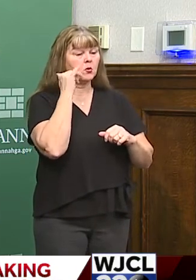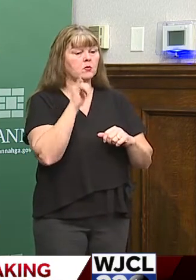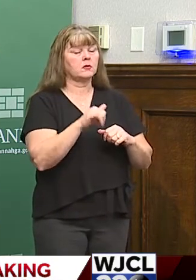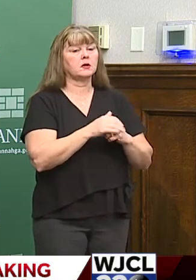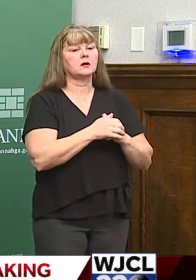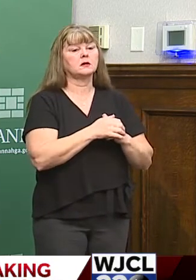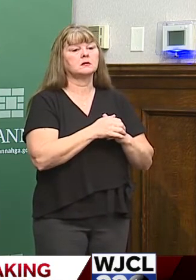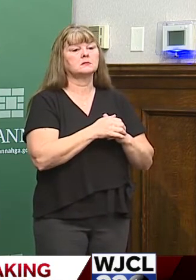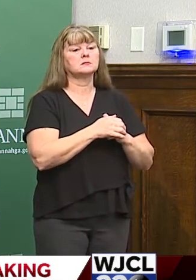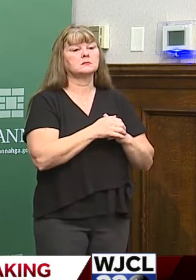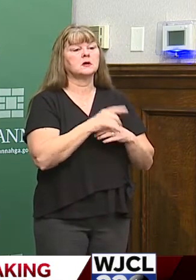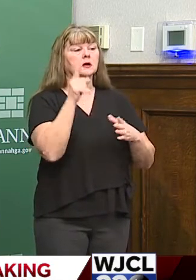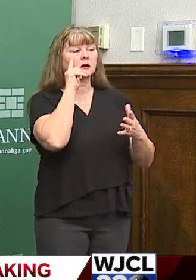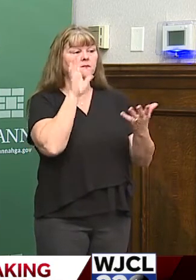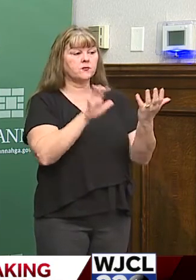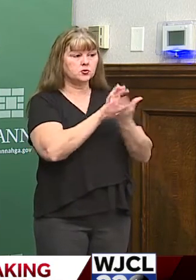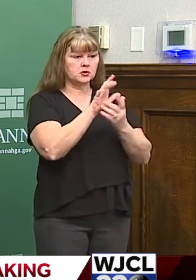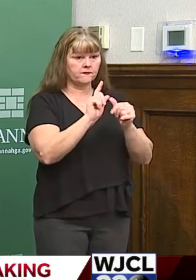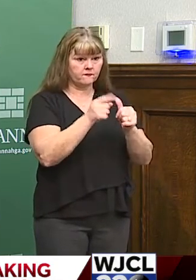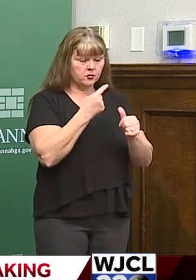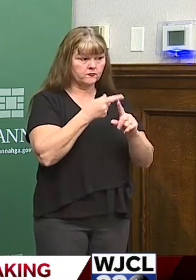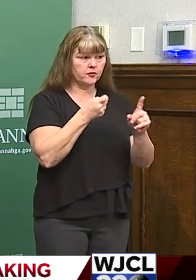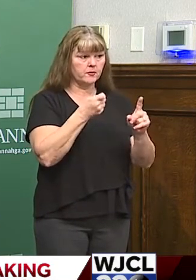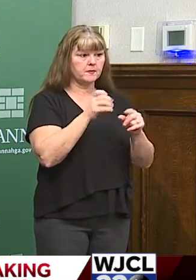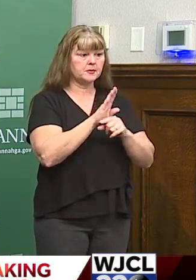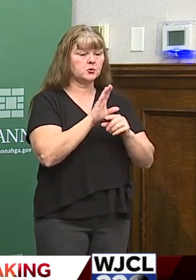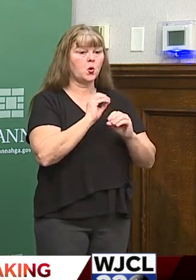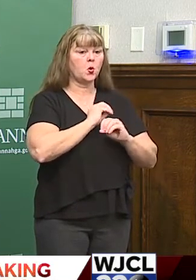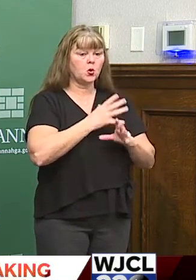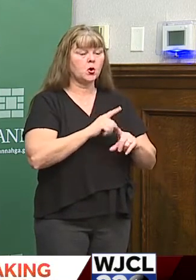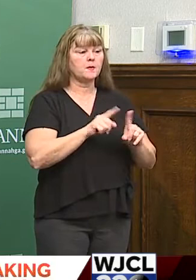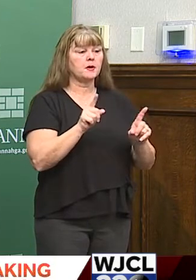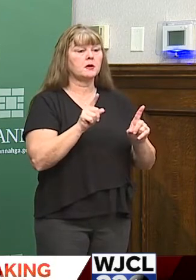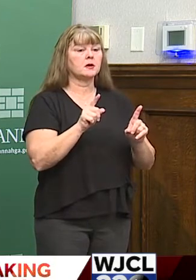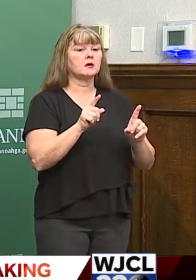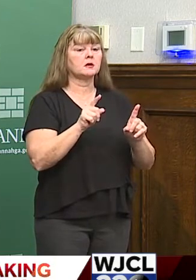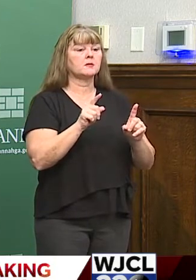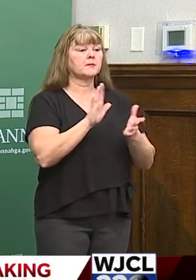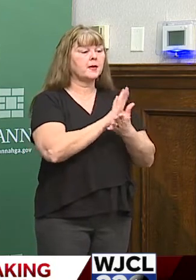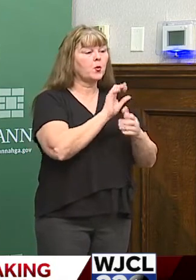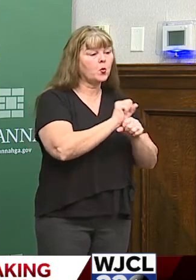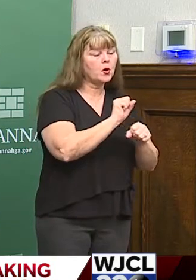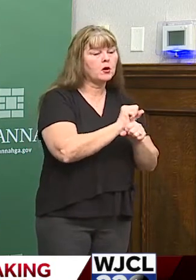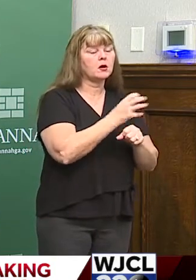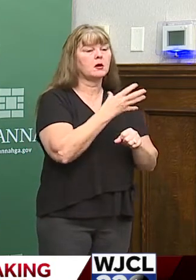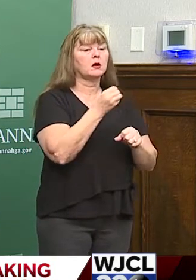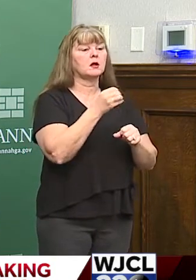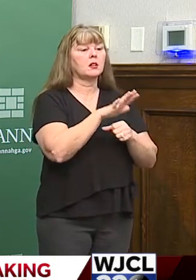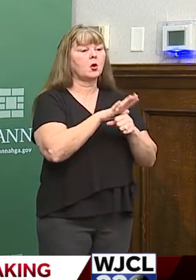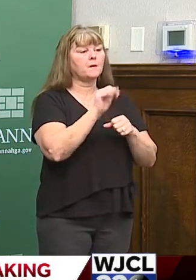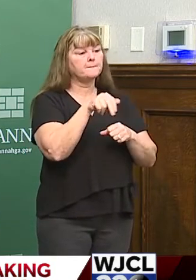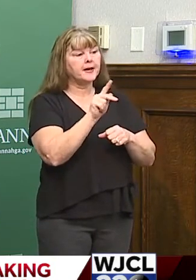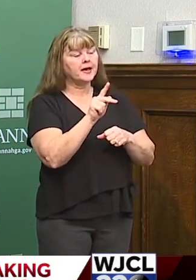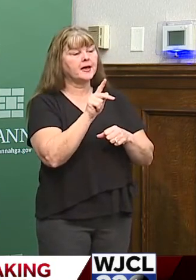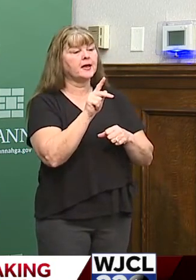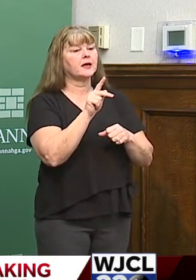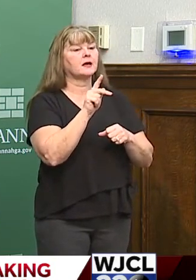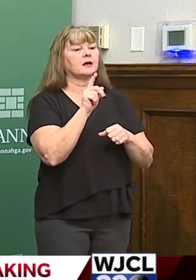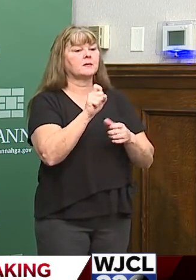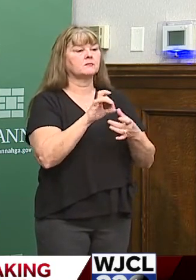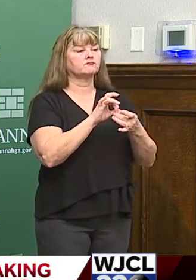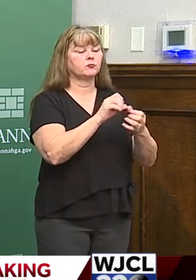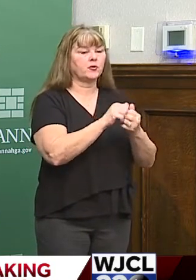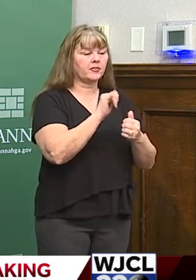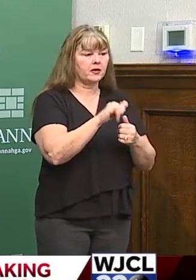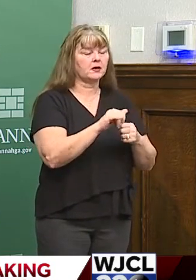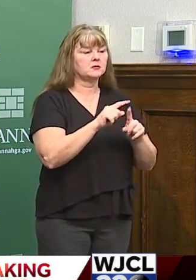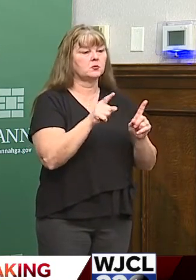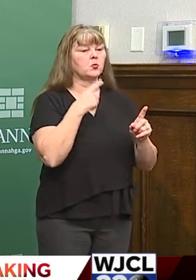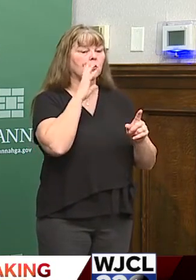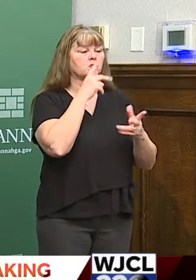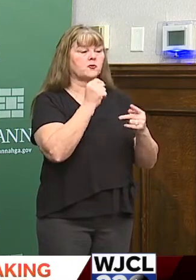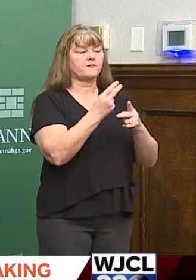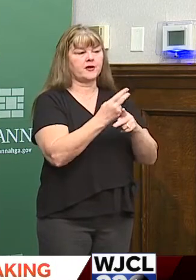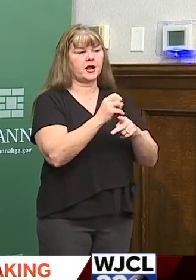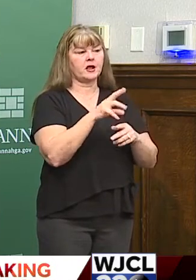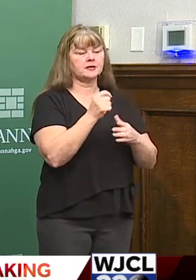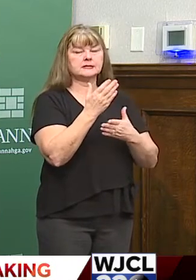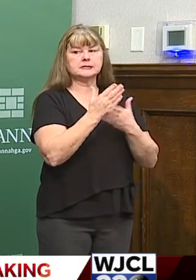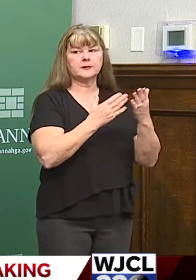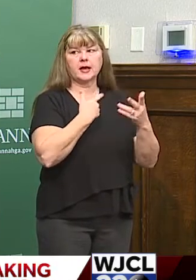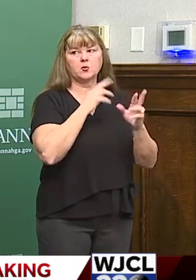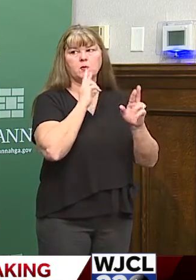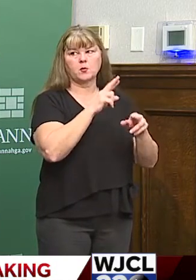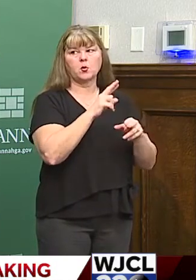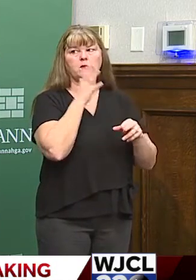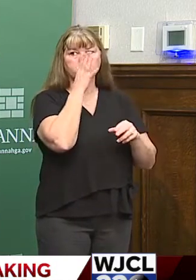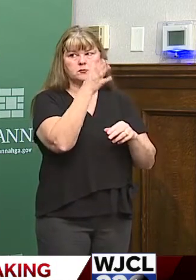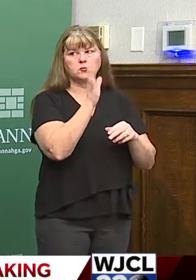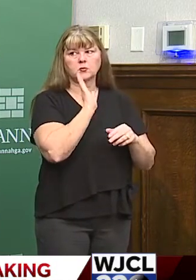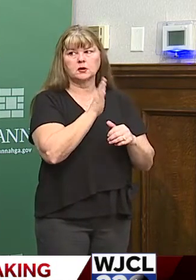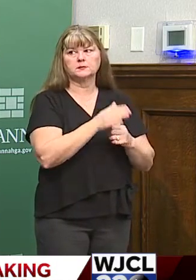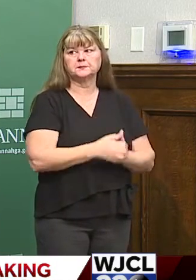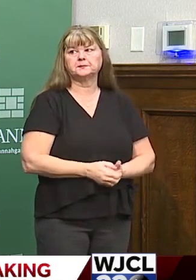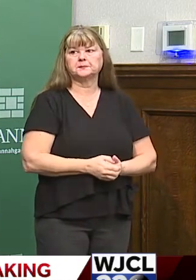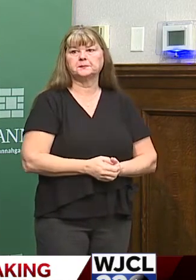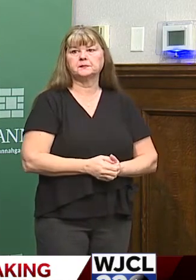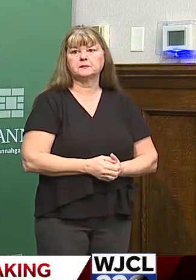WE KNOW THAT IT WAS CONFUSING AT FIRST FROM THE BUSINESS OWNERS I HEARD FROM IN TERMS OF THE PAPERWORK AND THEIR LOCAL BASE HAD TO BE RAMPED UP TO THAT BUT WE WILL TRY TO GET